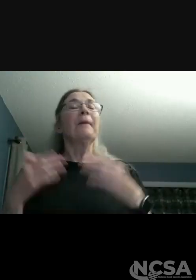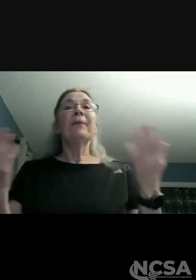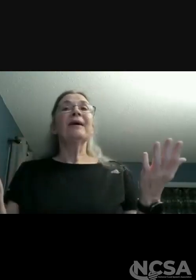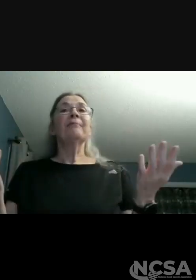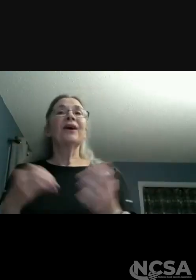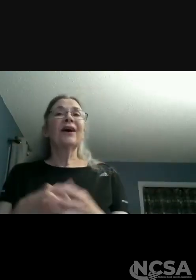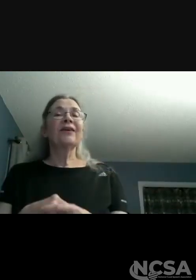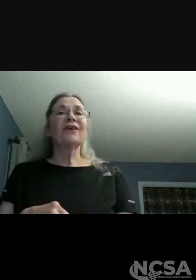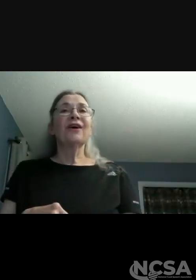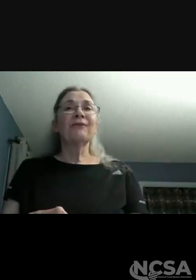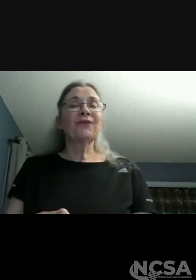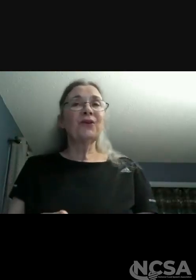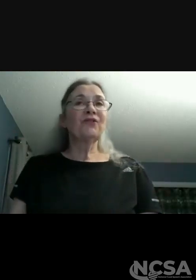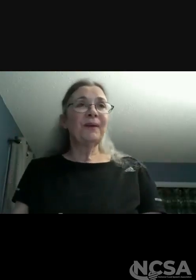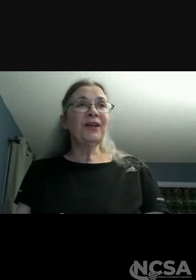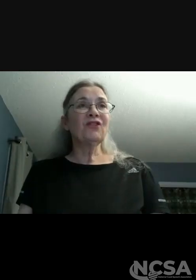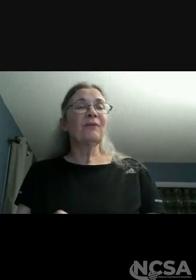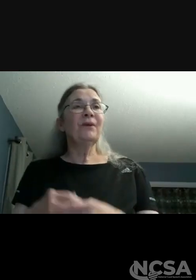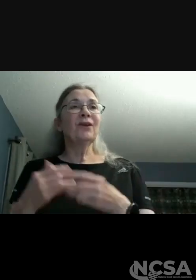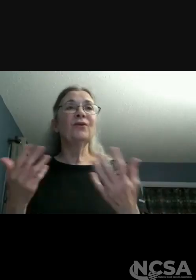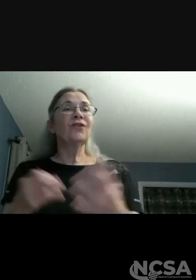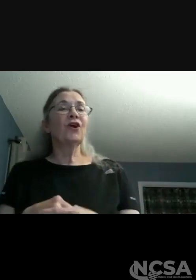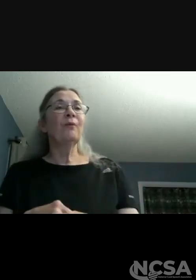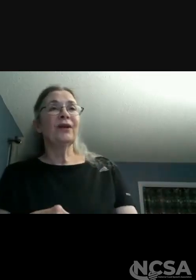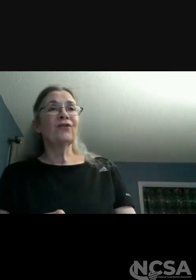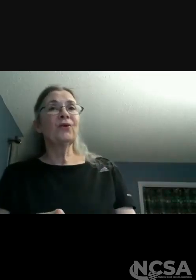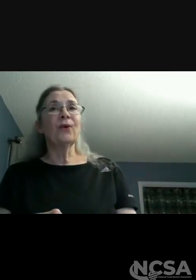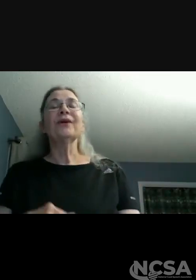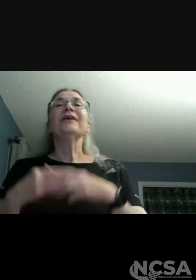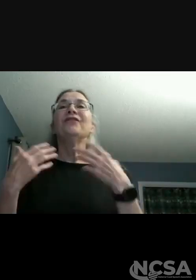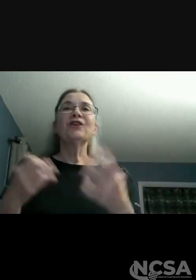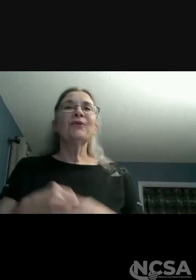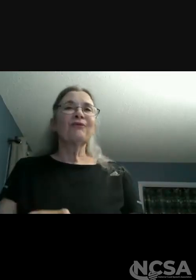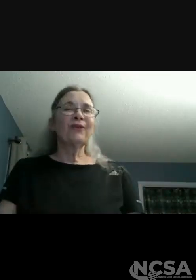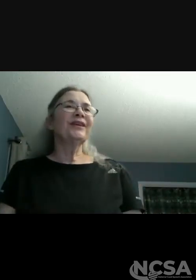but because of Cued Speech being used at home and at school. She was fluent in English.